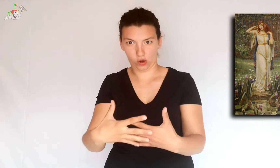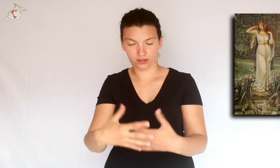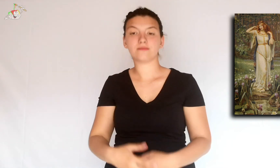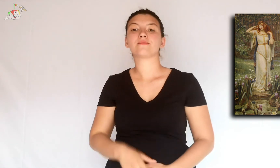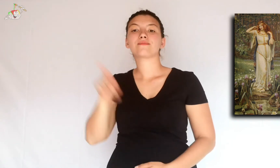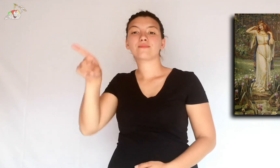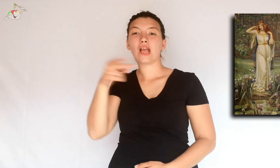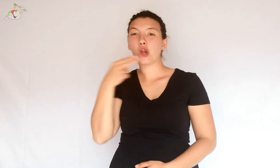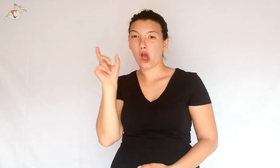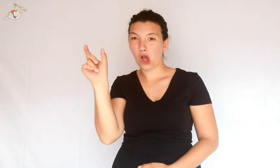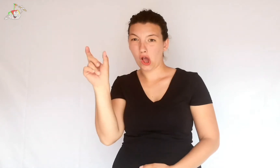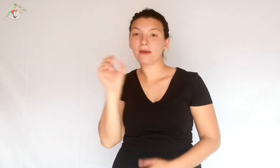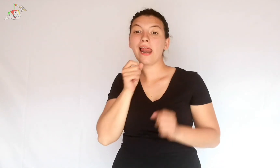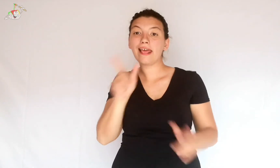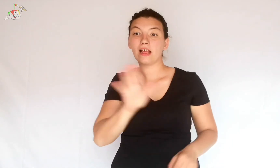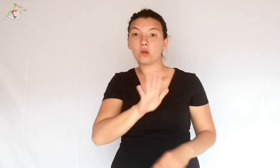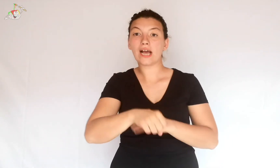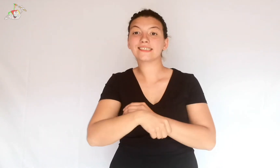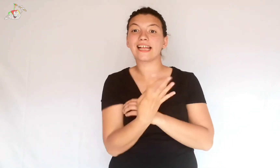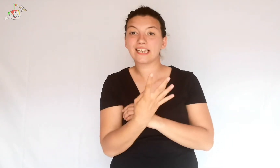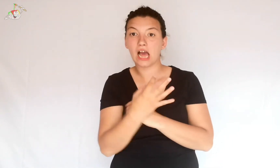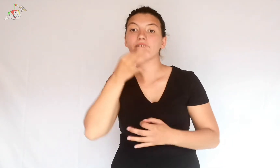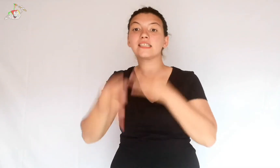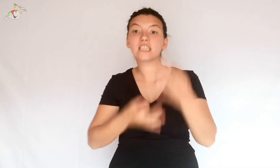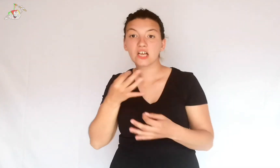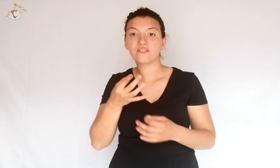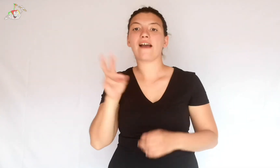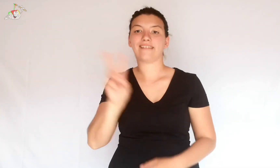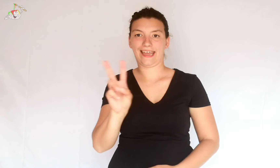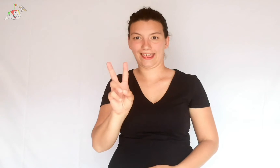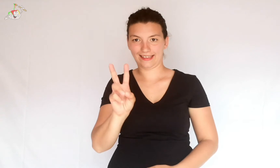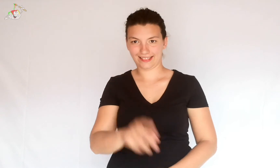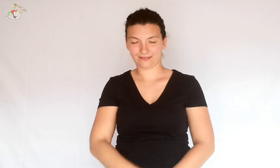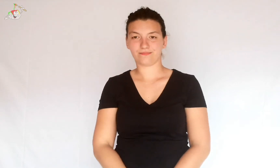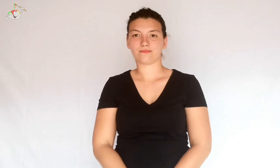her name in the Scandinavian language means Friday.